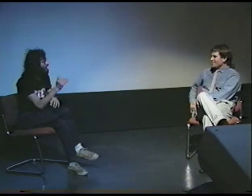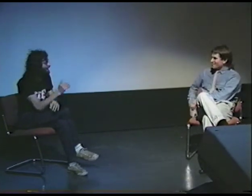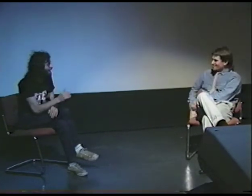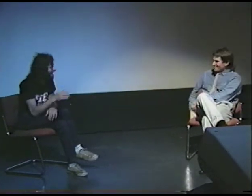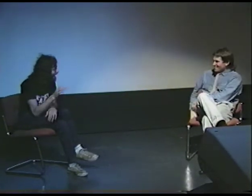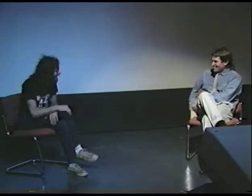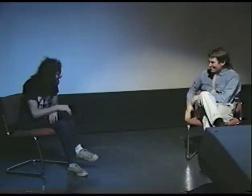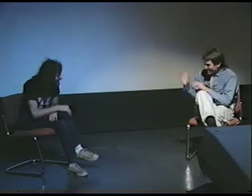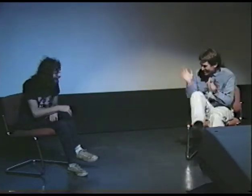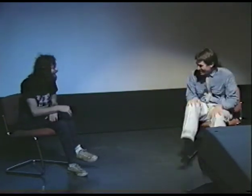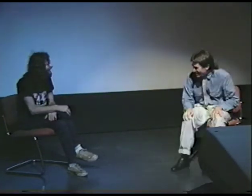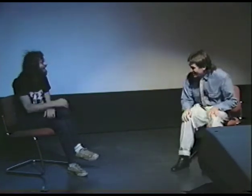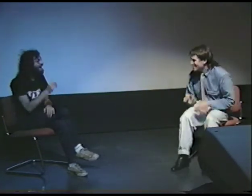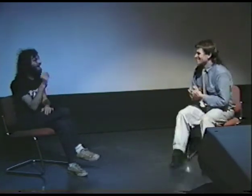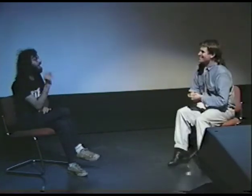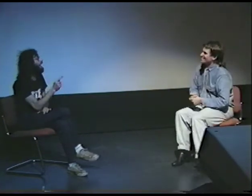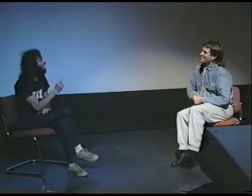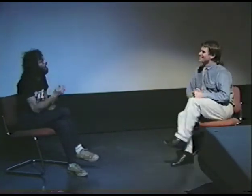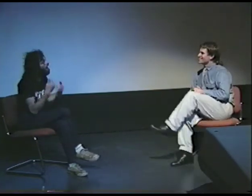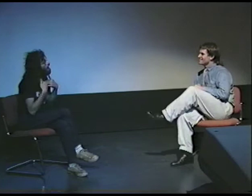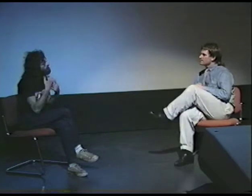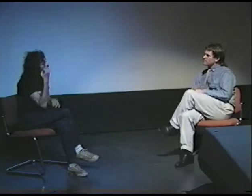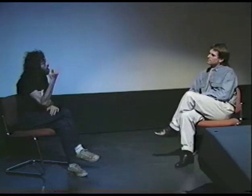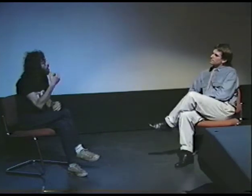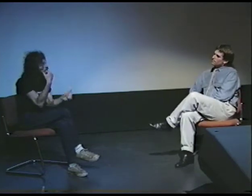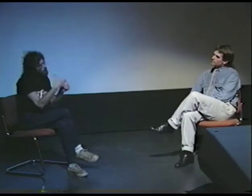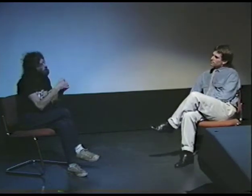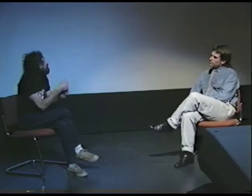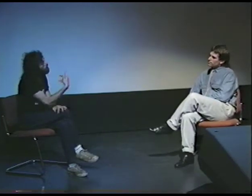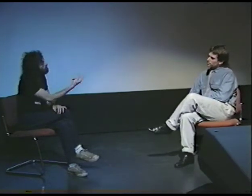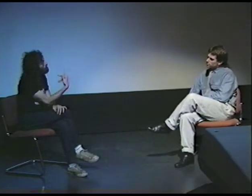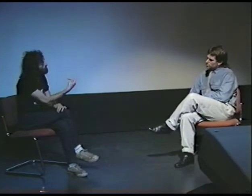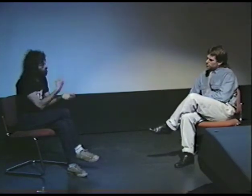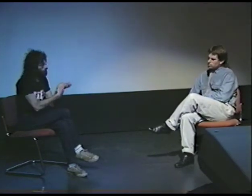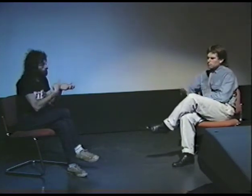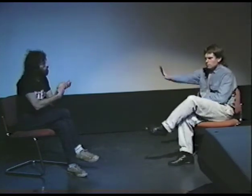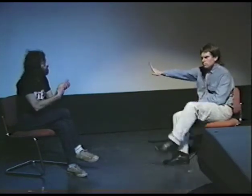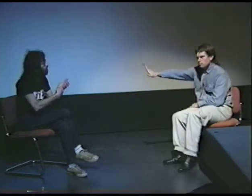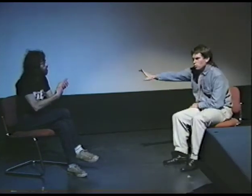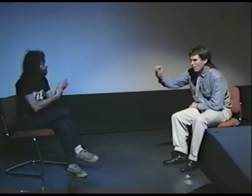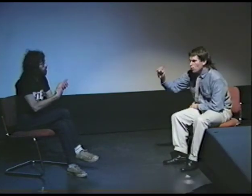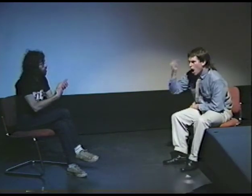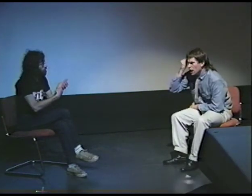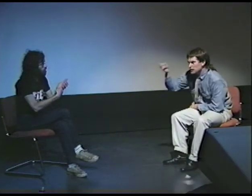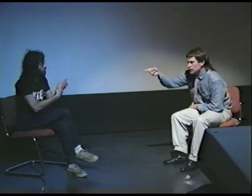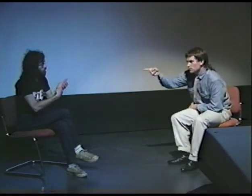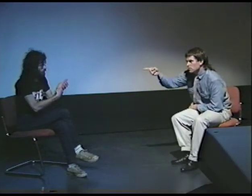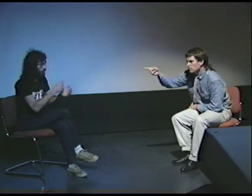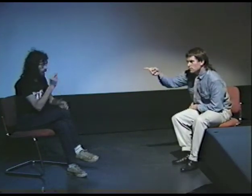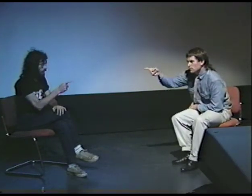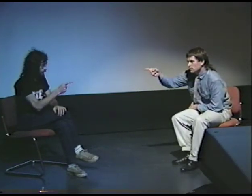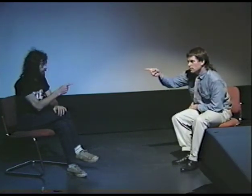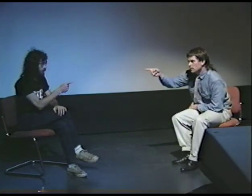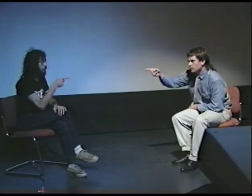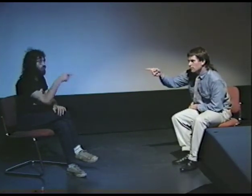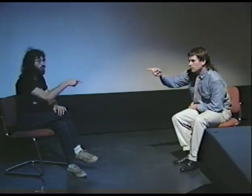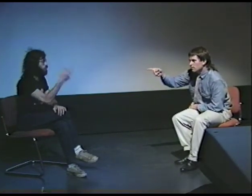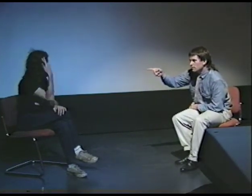Well, I've been thinking all night about this stuff. OK, I have an idea. I remember you and I were talking about-- Wait, wait, you have no ideas.